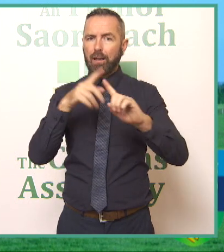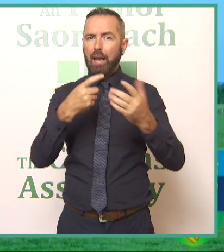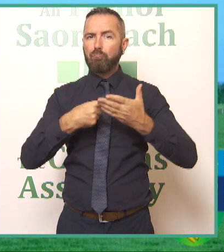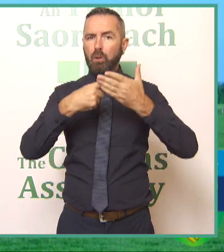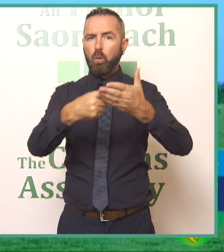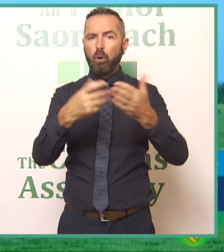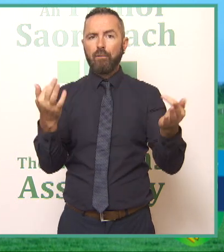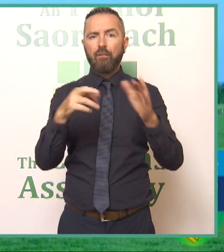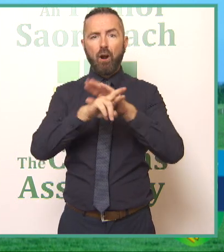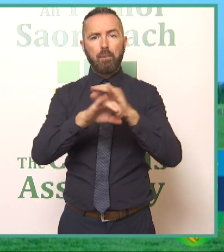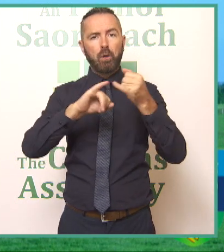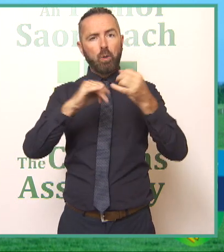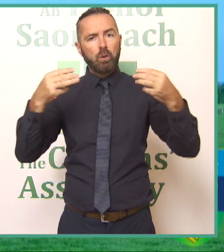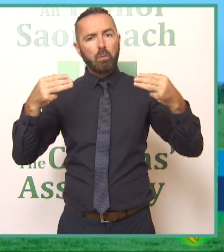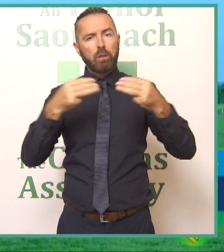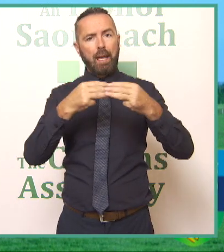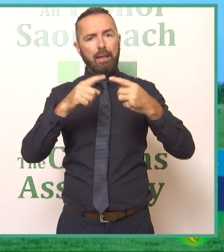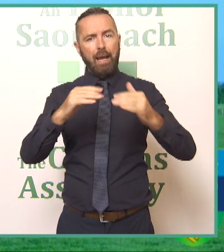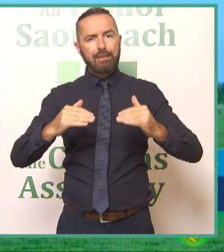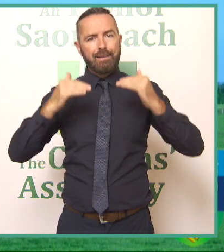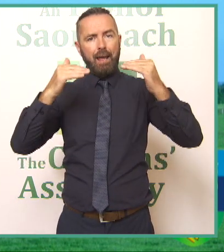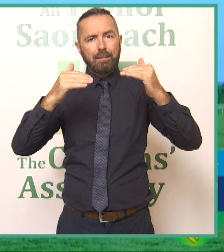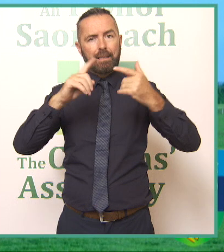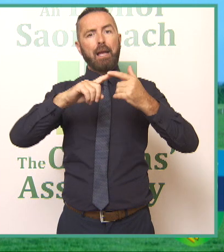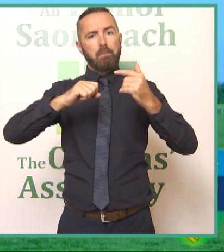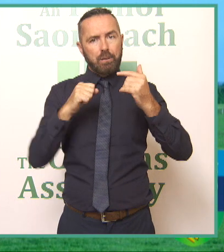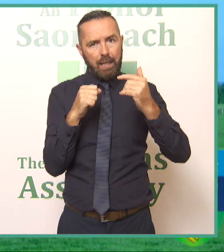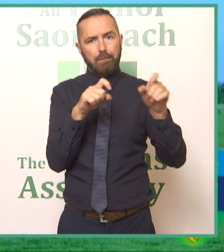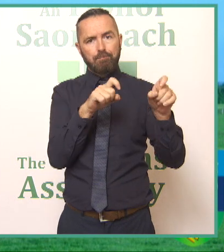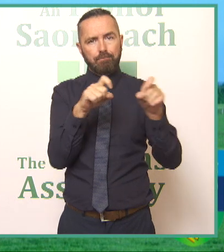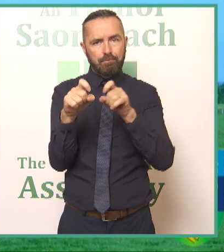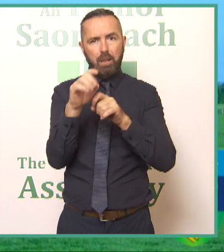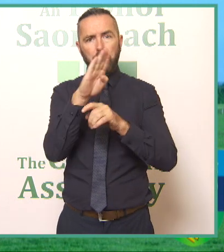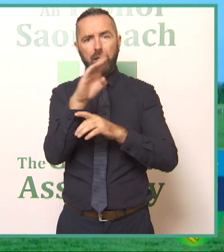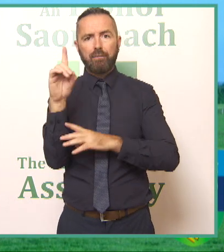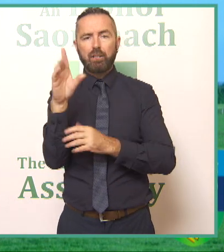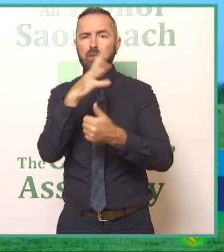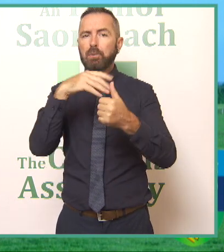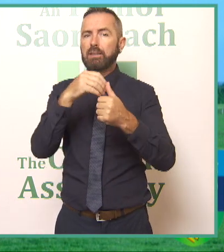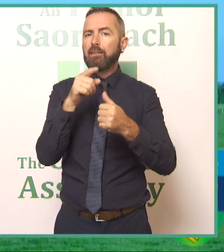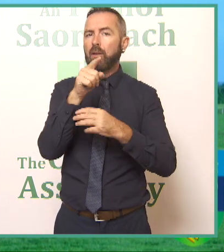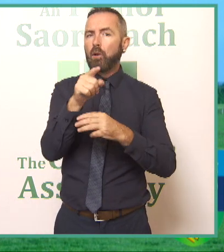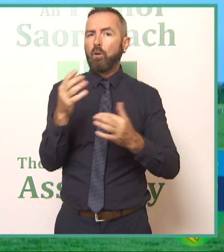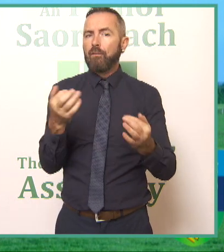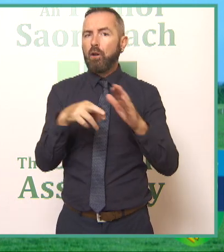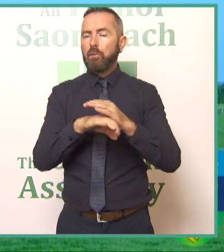who are protecting and enhancing and maintaining biodiversity particularly those who are in uh you